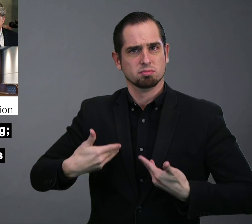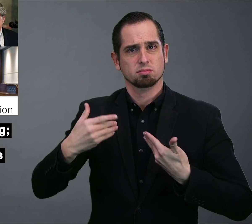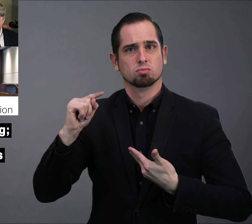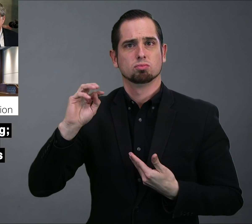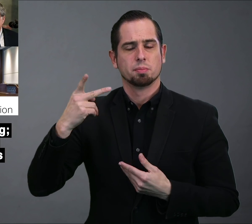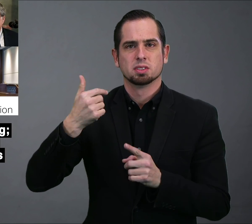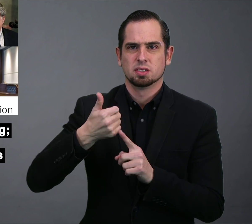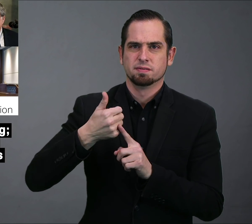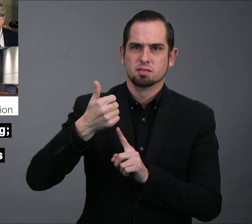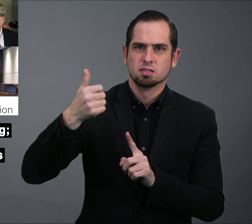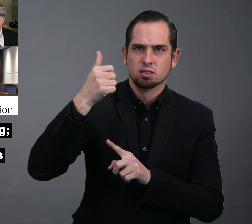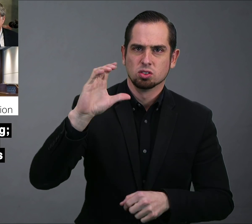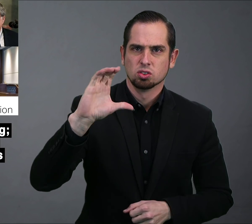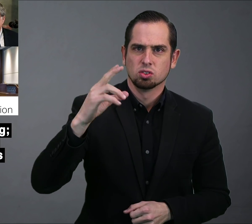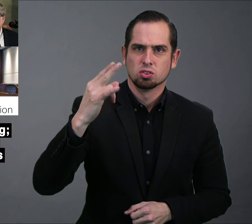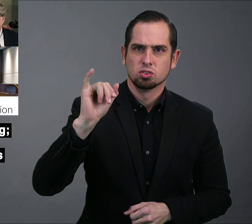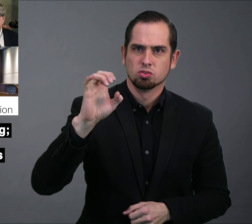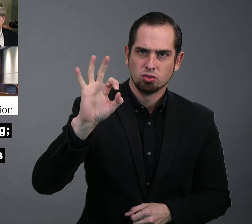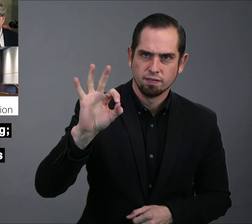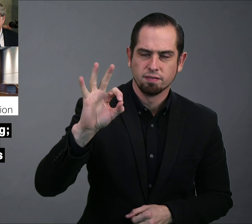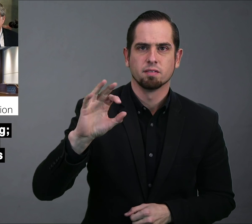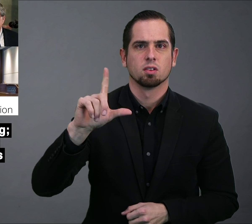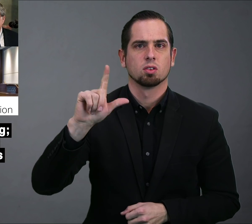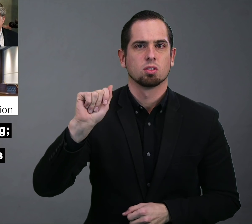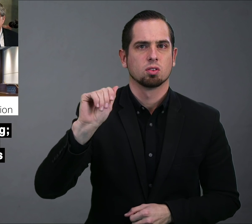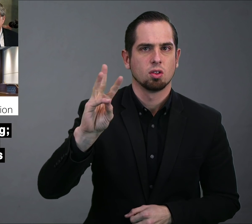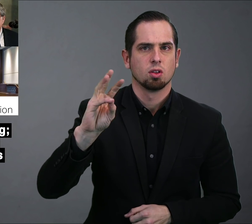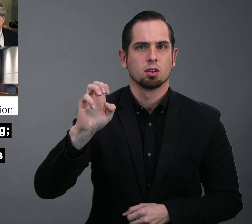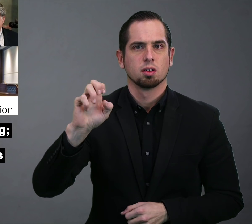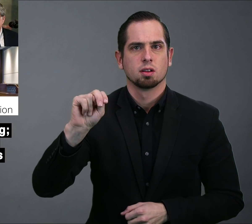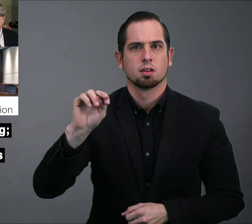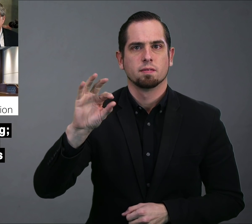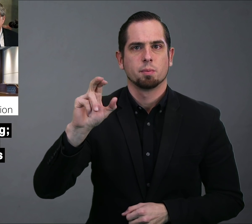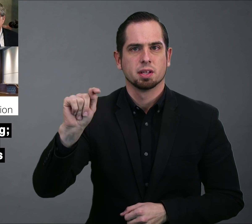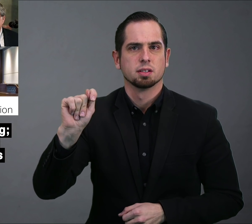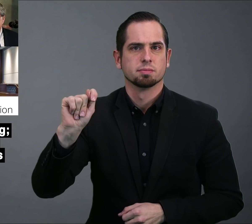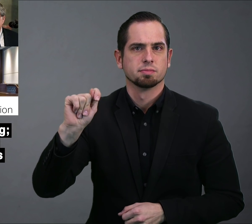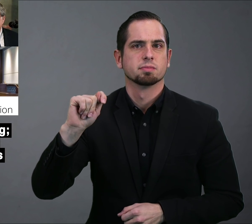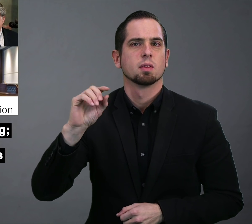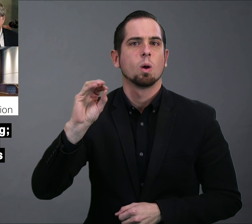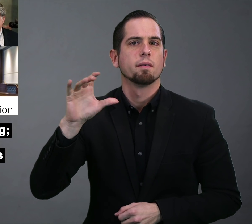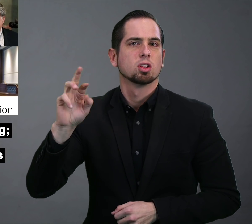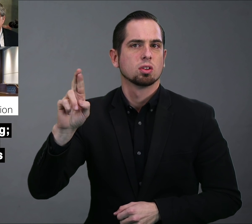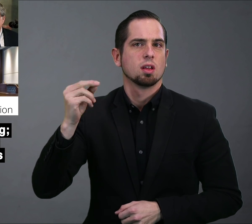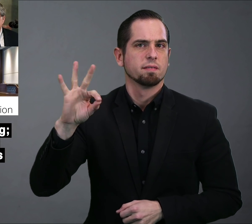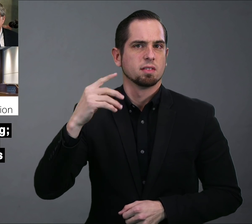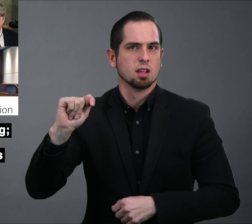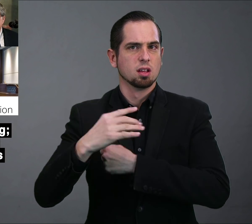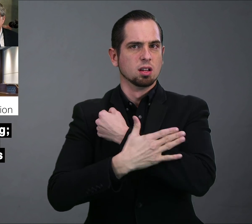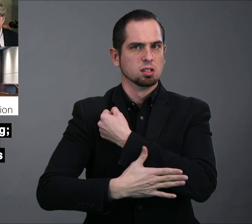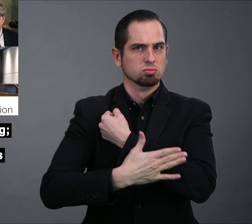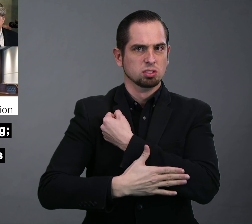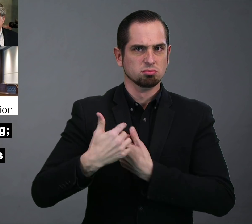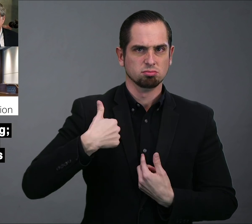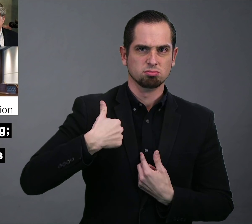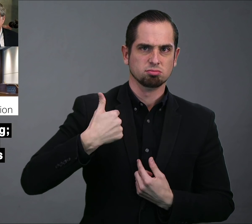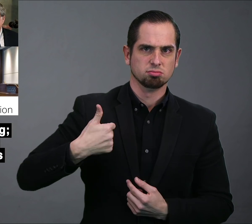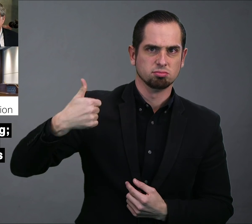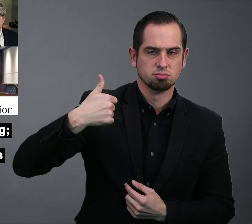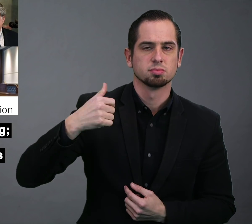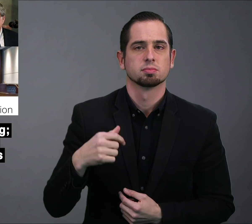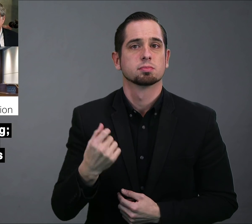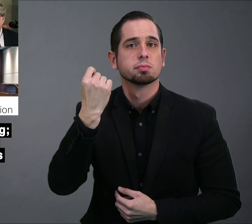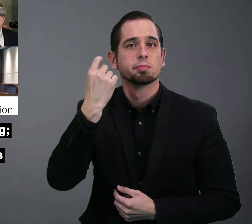he is the "chief law enforcement officer of the country."